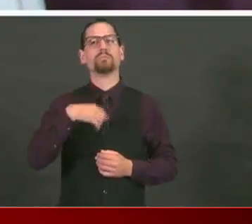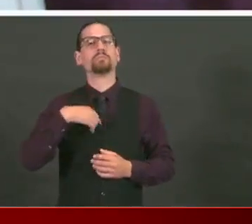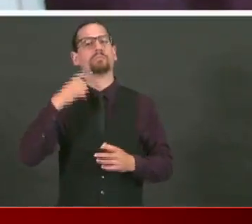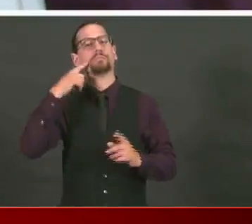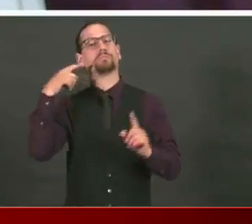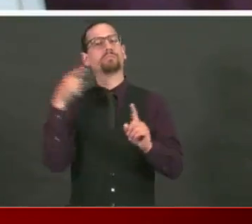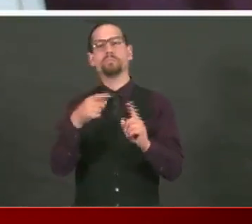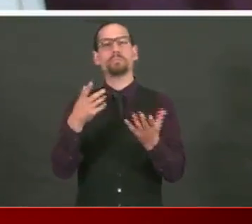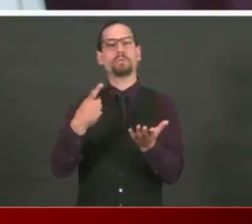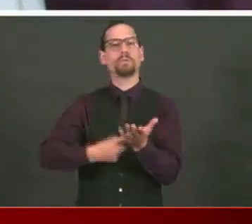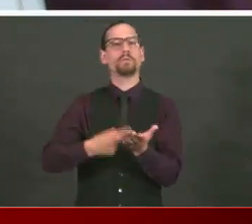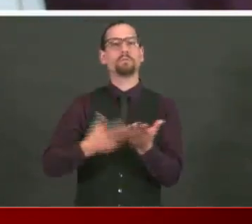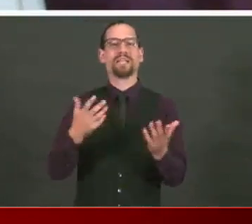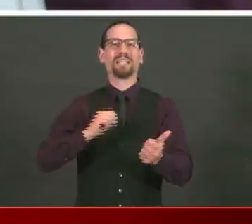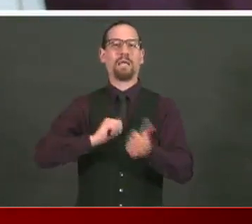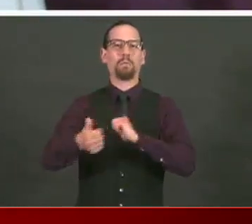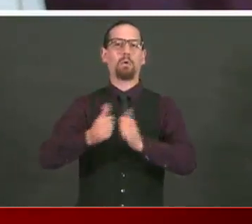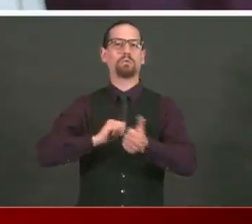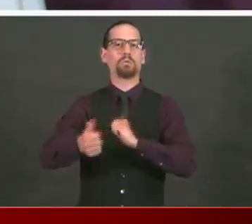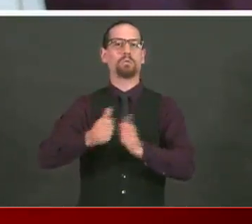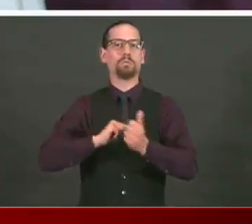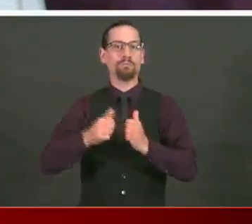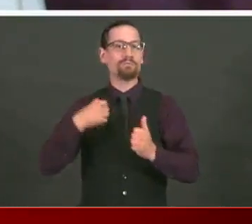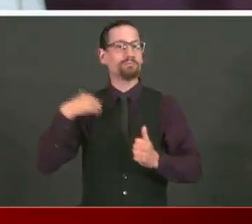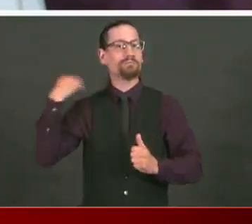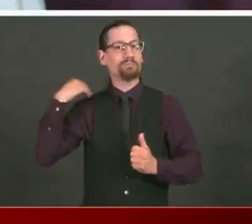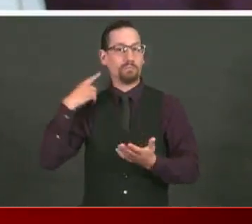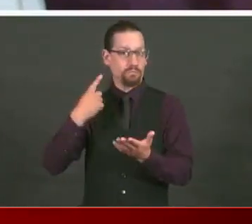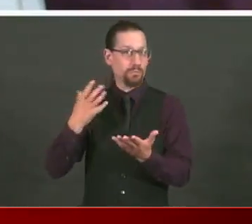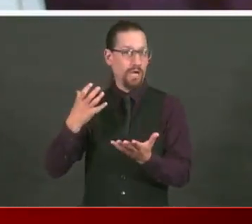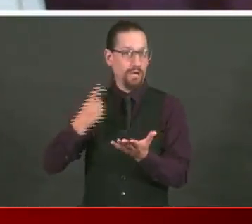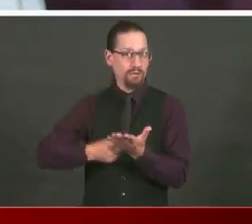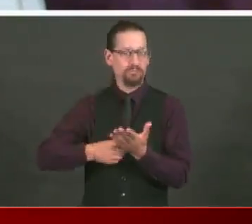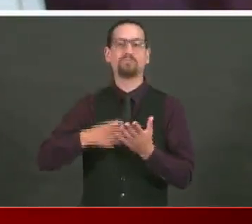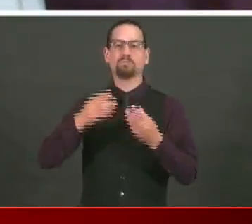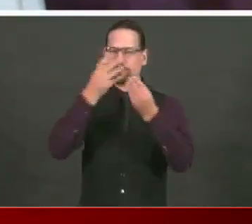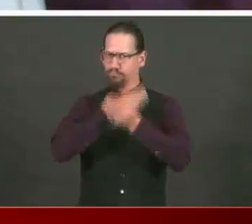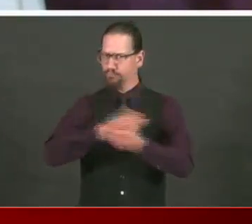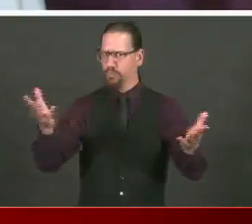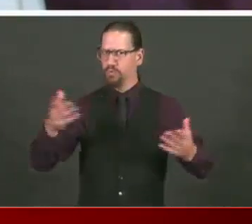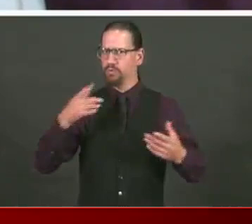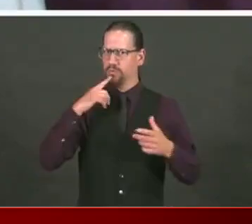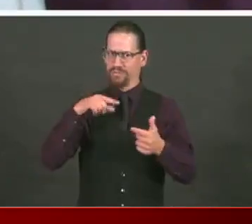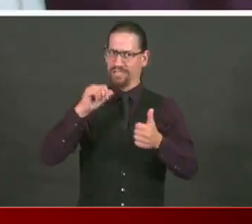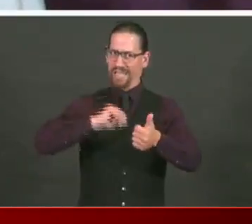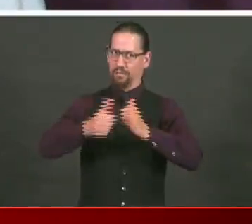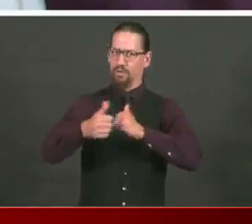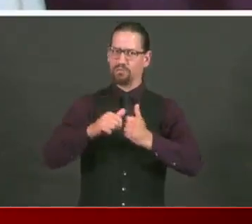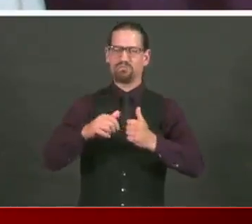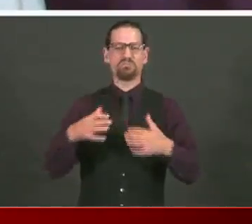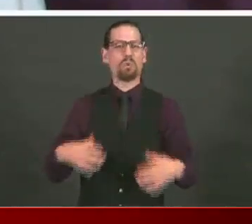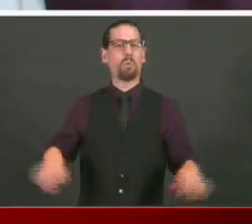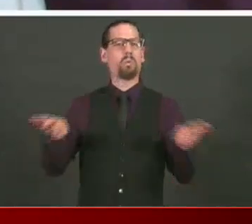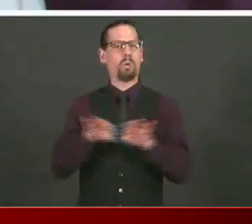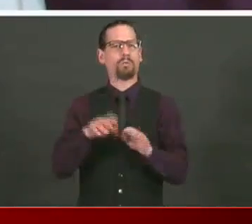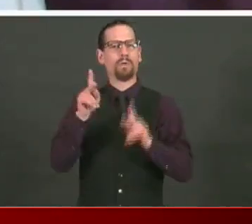I PROMISED I WOULD BE BACK WITH AN UPDATE AROUND SPORTS. SPORTS AND ATHLETICS ARE AN